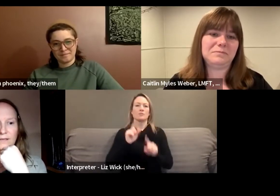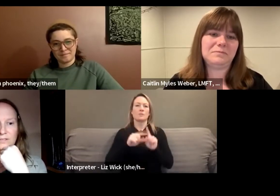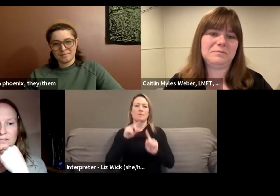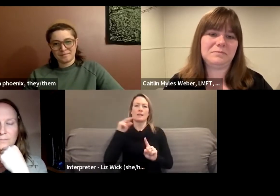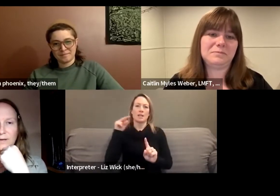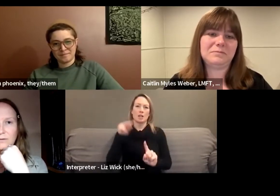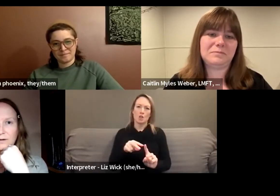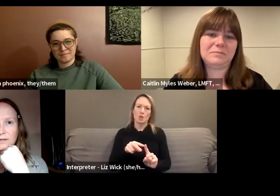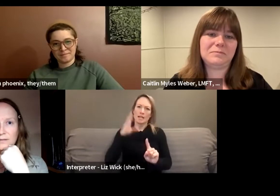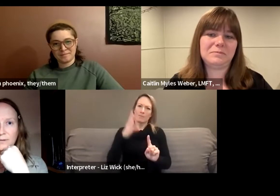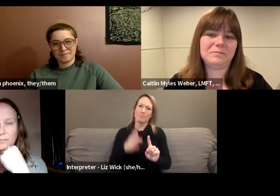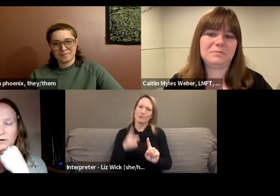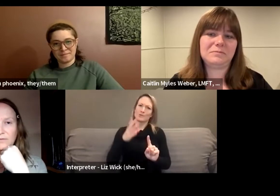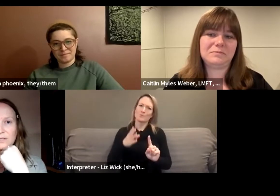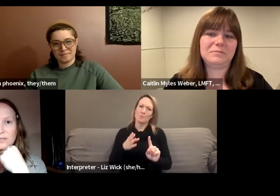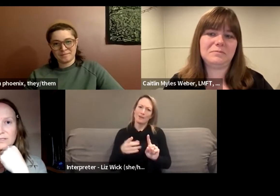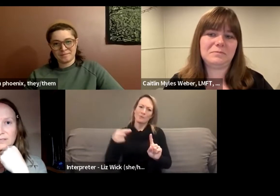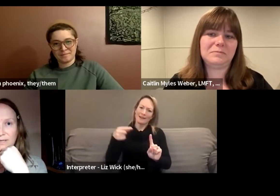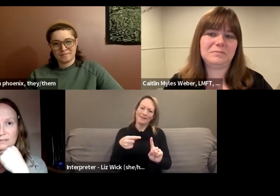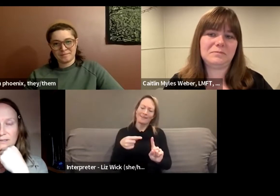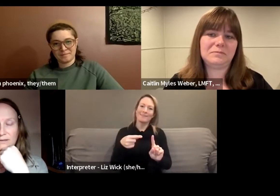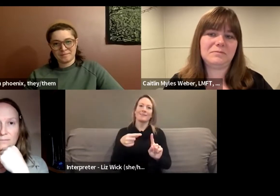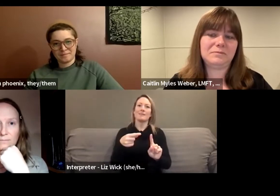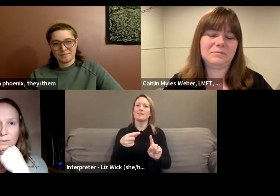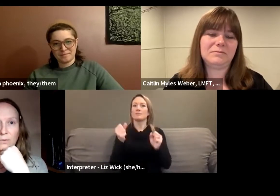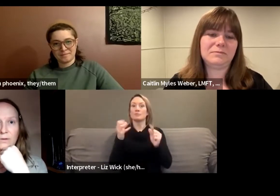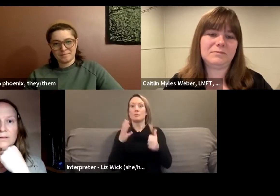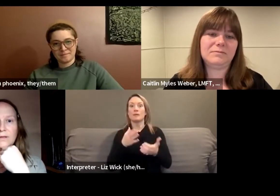not just minorities but privileges in a mix of both.